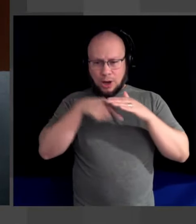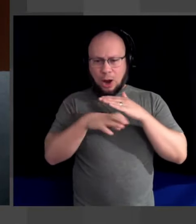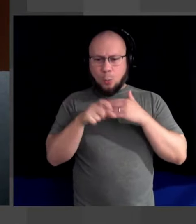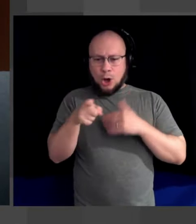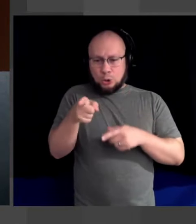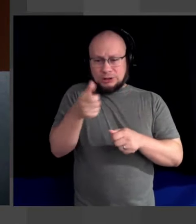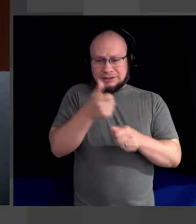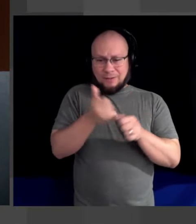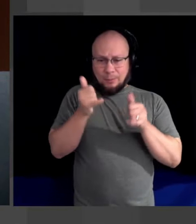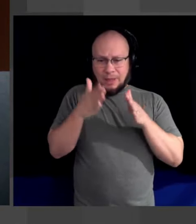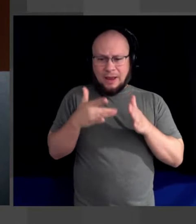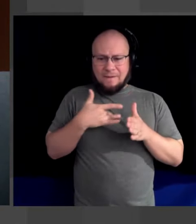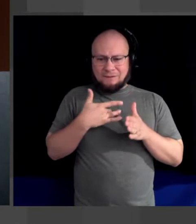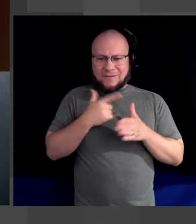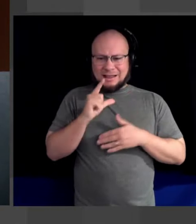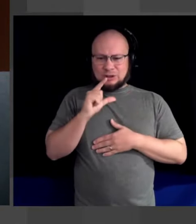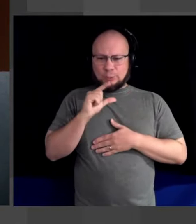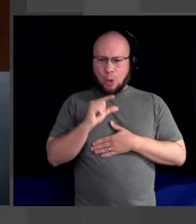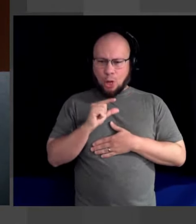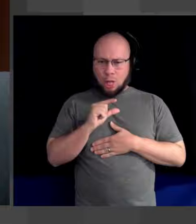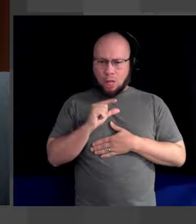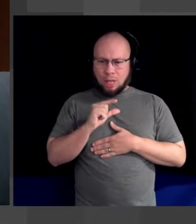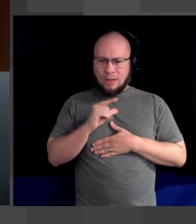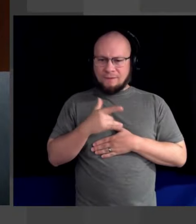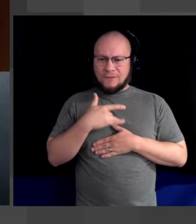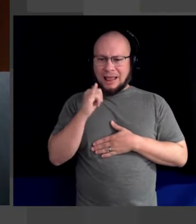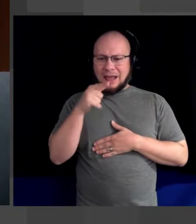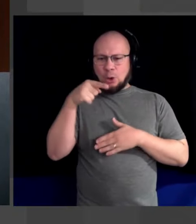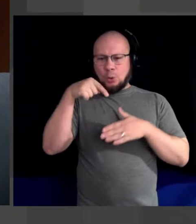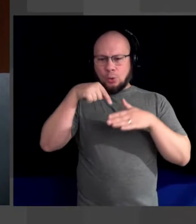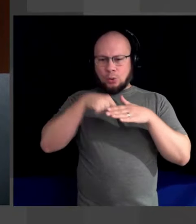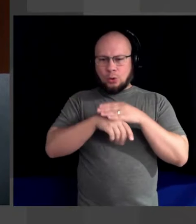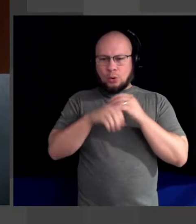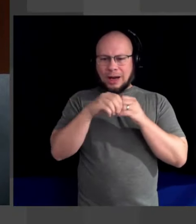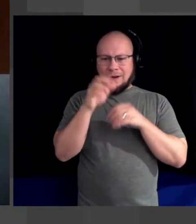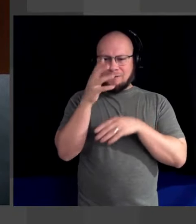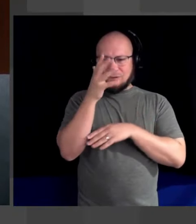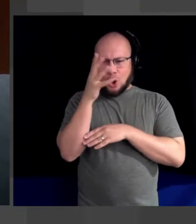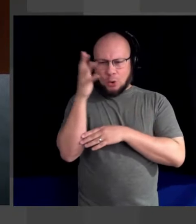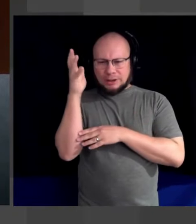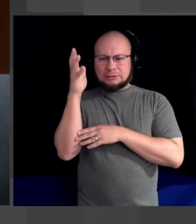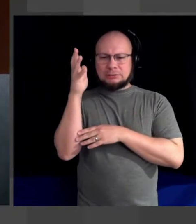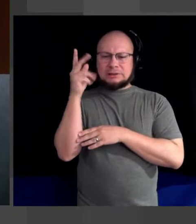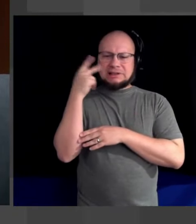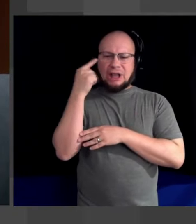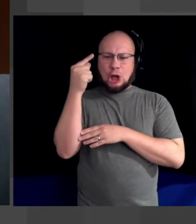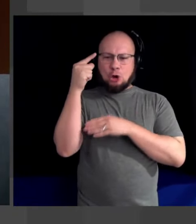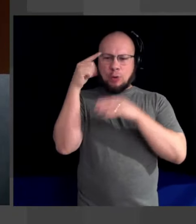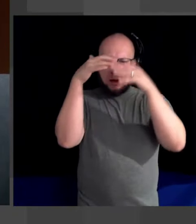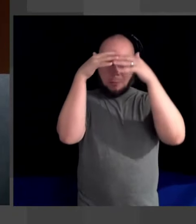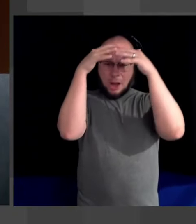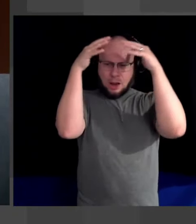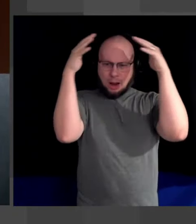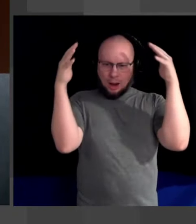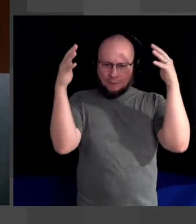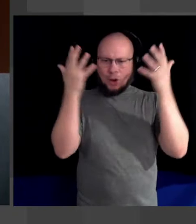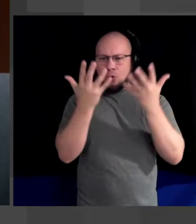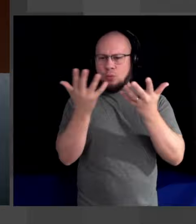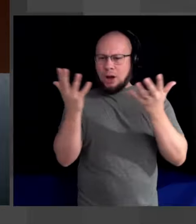YOU FEEL VERY TINY INSIDE LIKE A BIG GARDEN OR BIG FOREST.